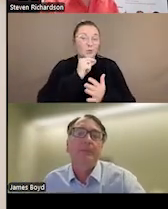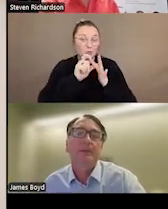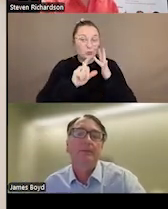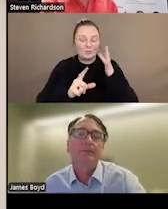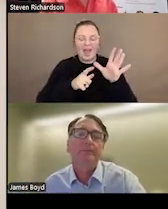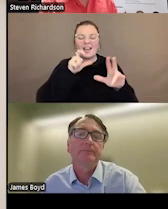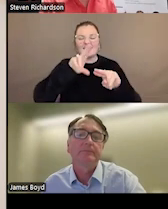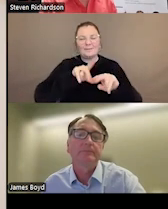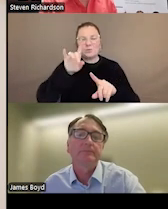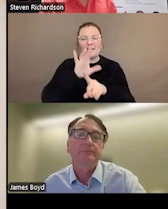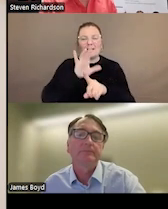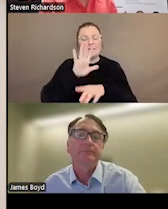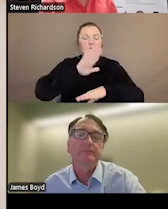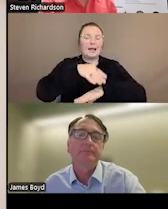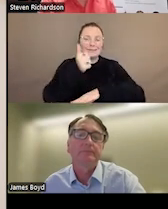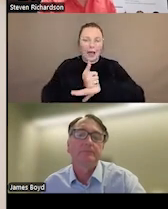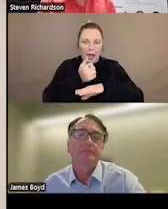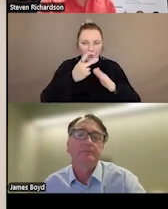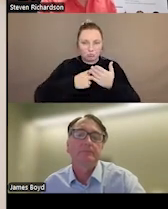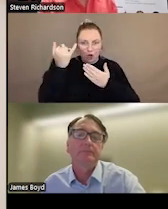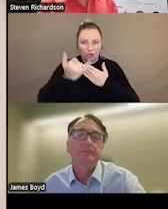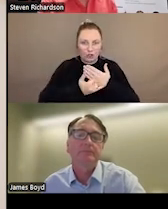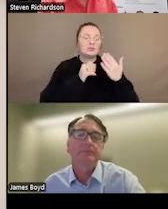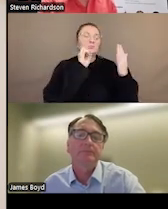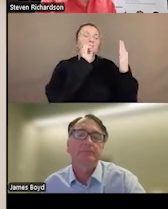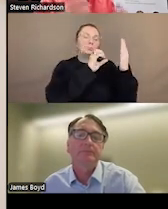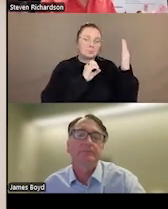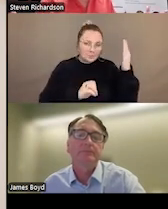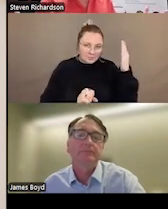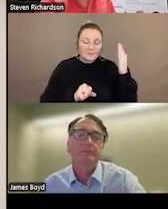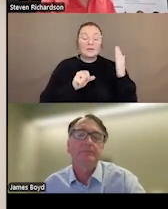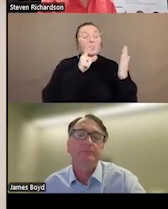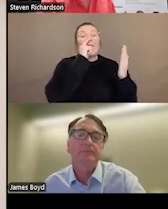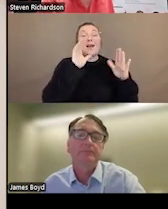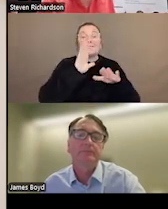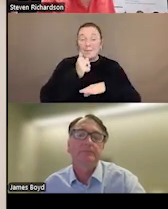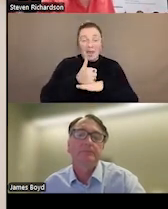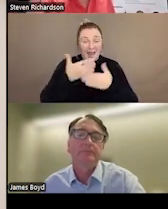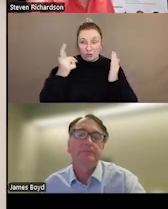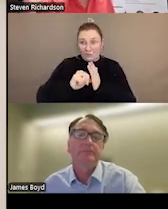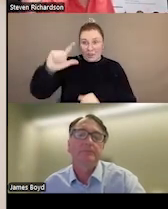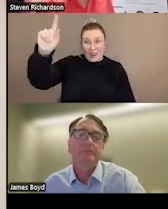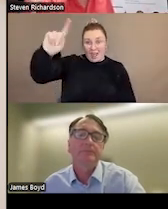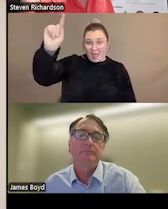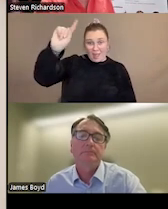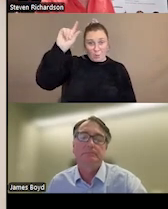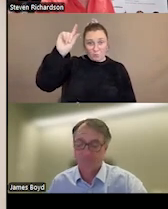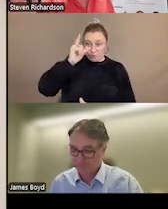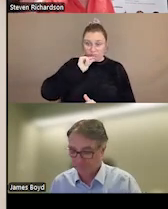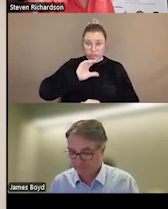up your project page through the ACF. You can set it up any time from now until October. You